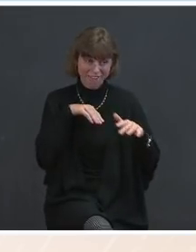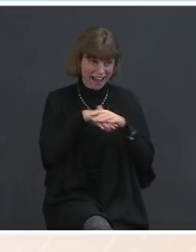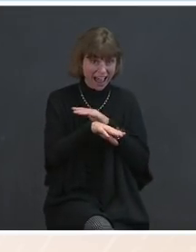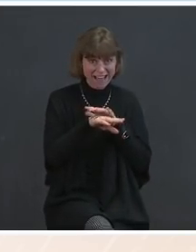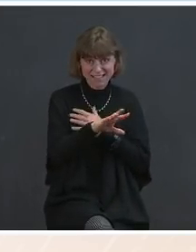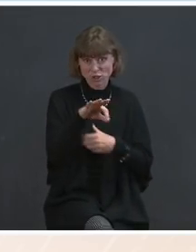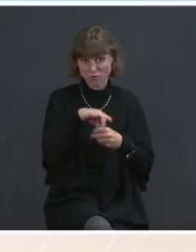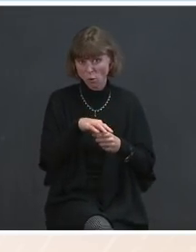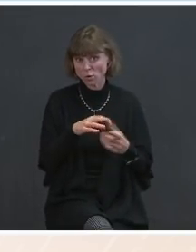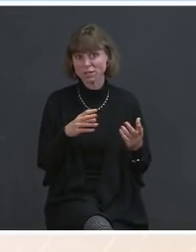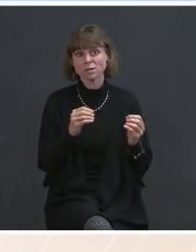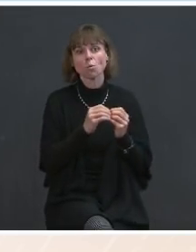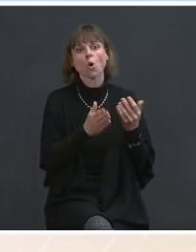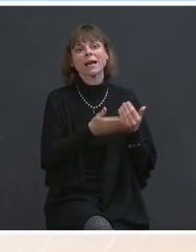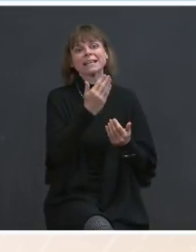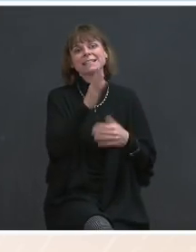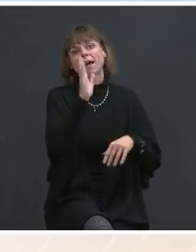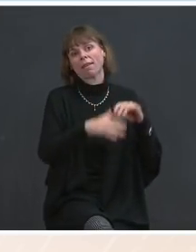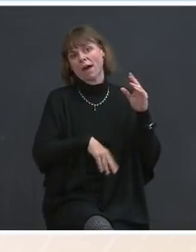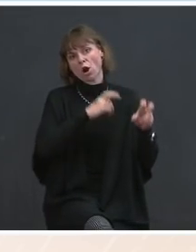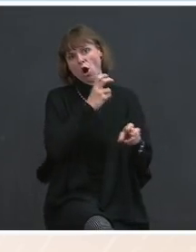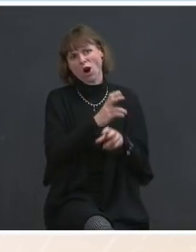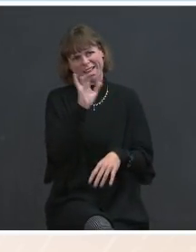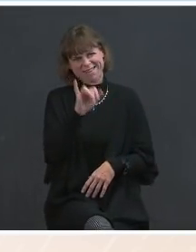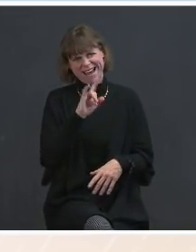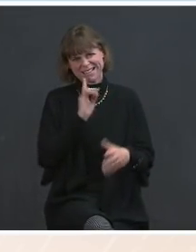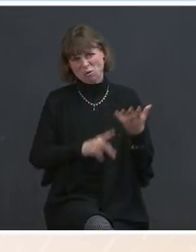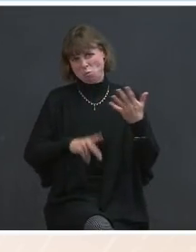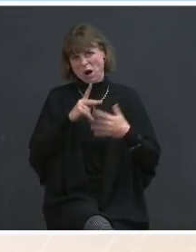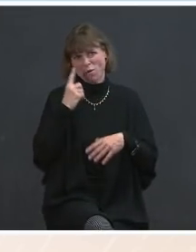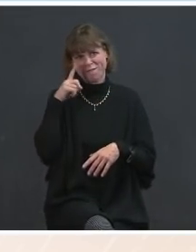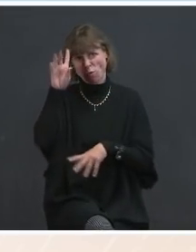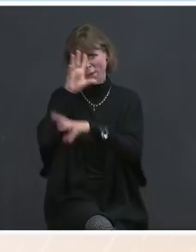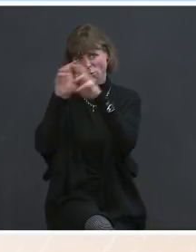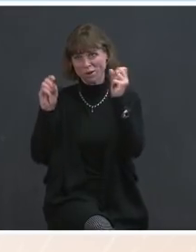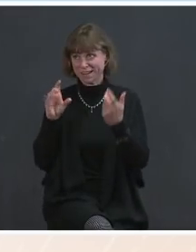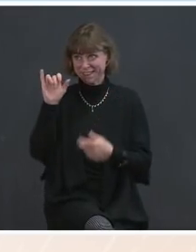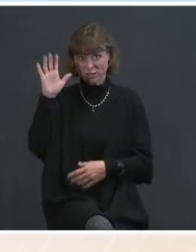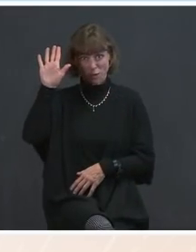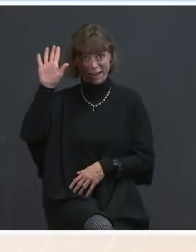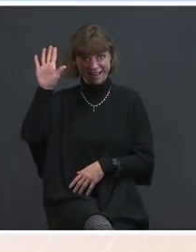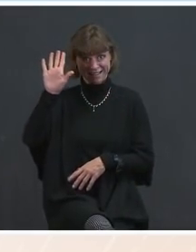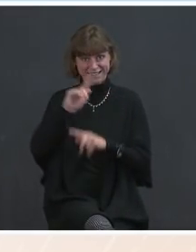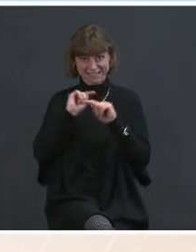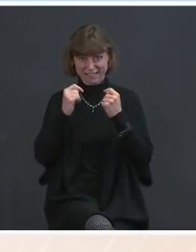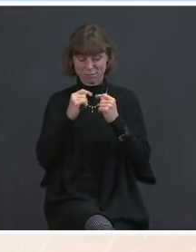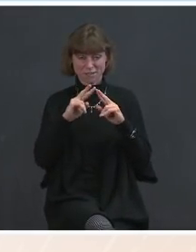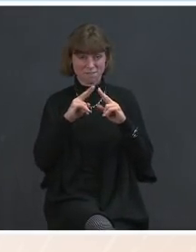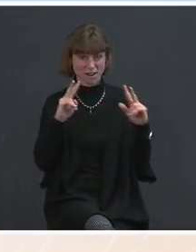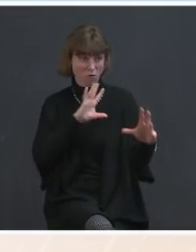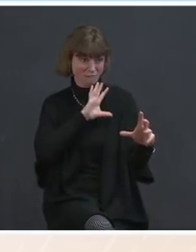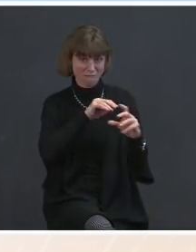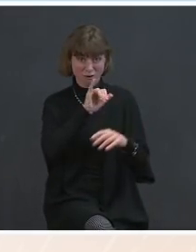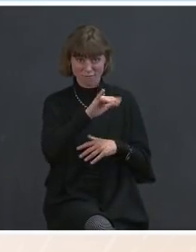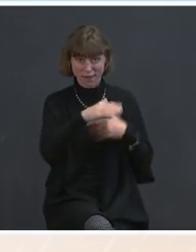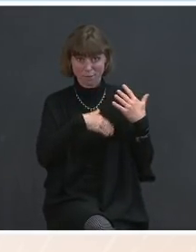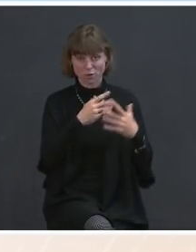is a core priority for the President. That's why his team is so engaged in this process. And, of course, investing in infrastructure;